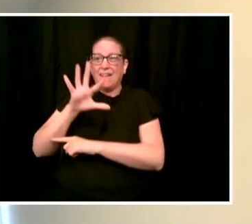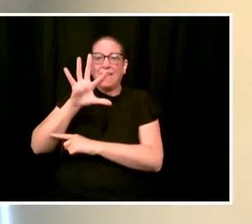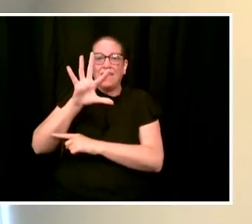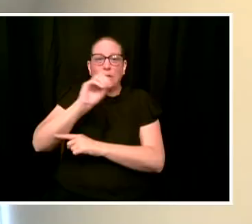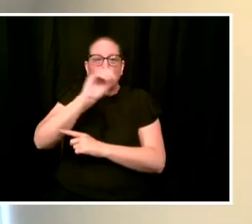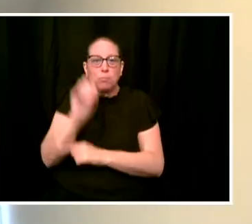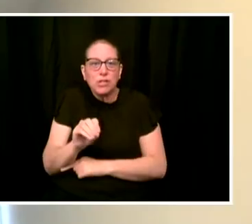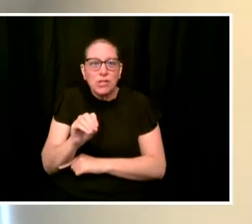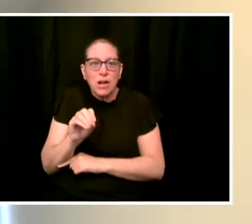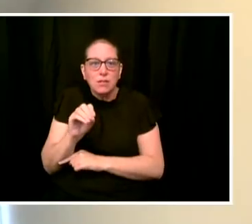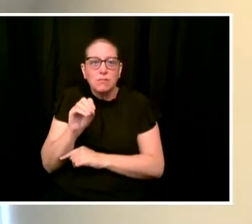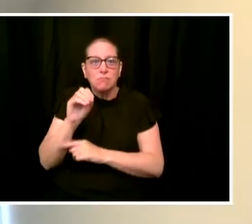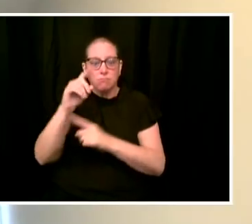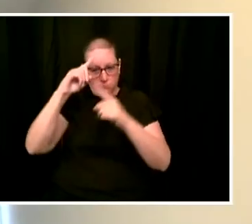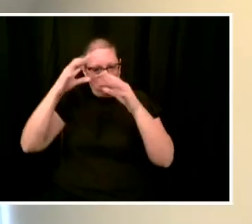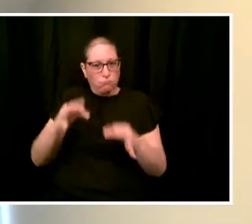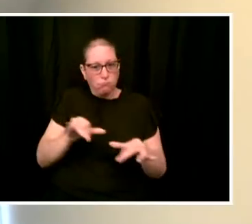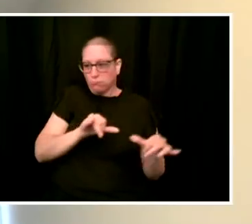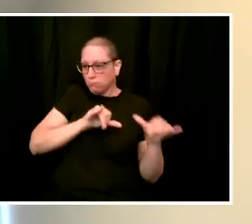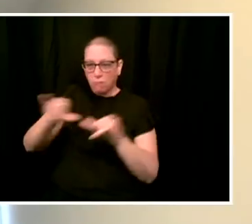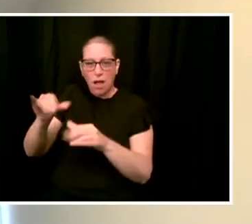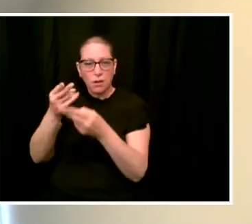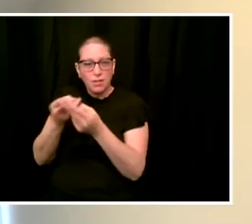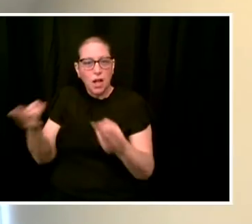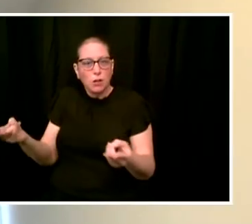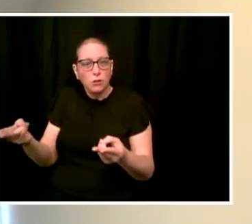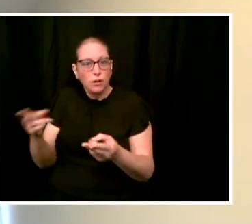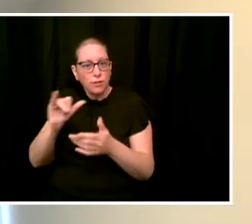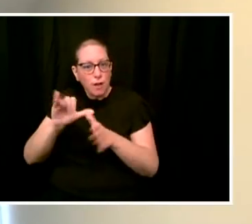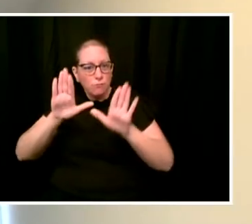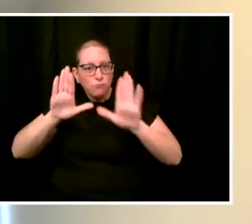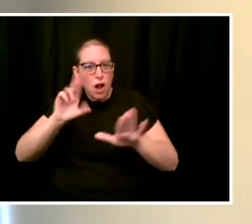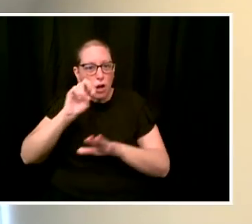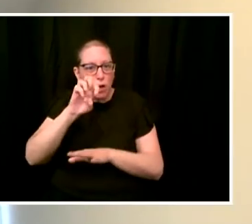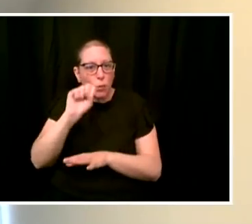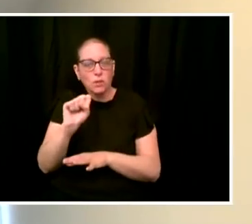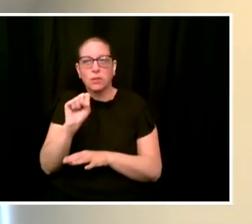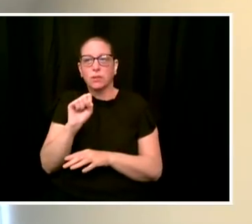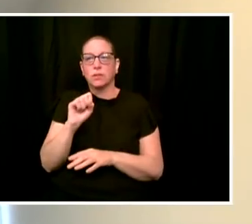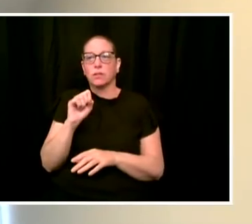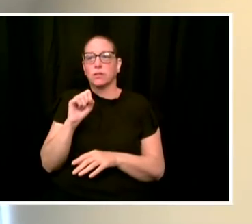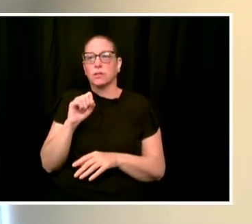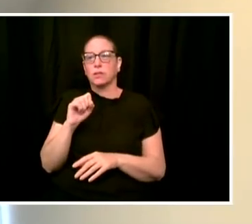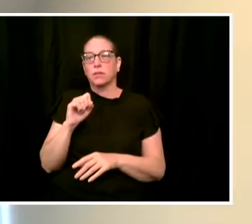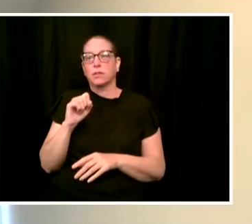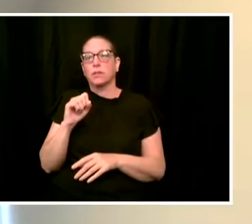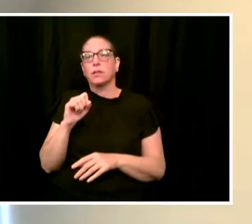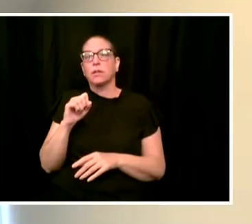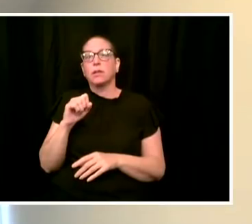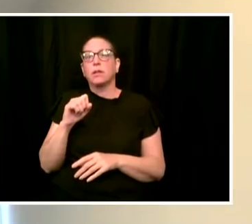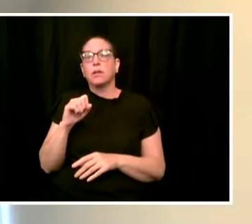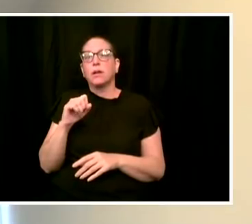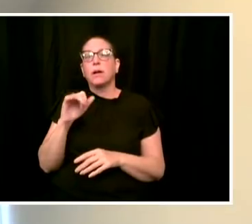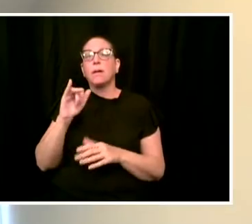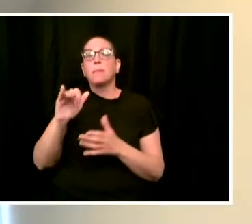WE'RE SEEING SOME PEOPLE STAYING IN, SOME THAT ARE NOT STAYING IN, WE'RE GOING TO